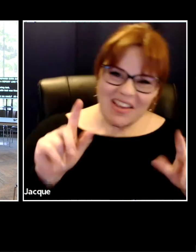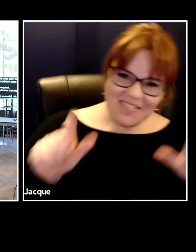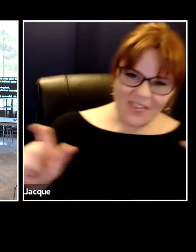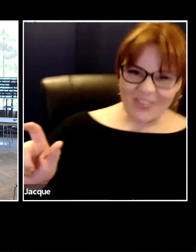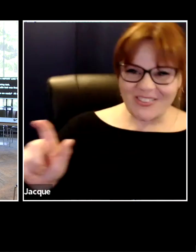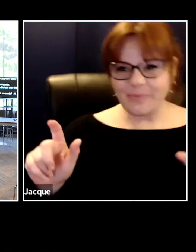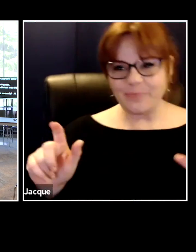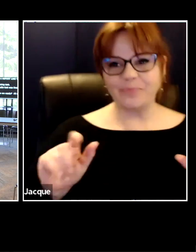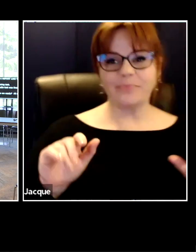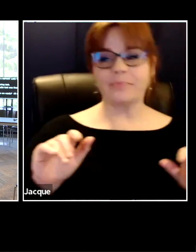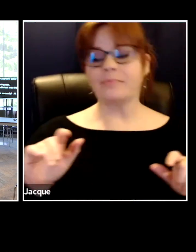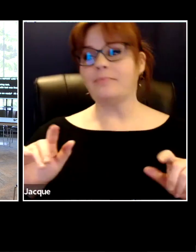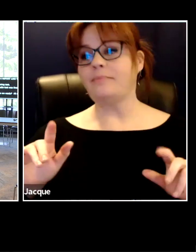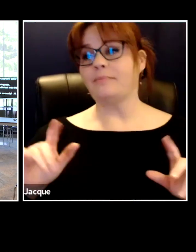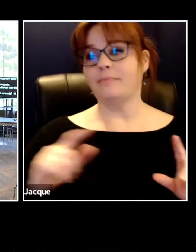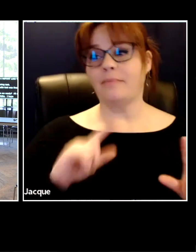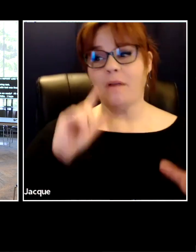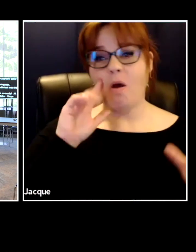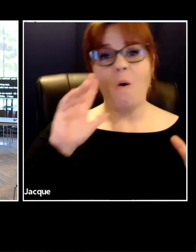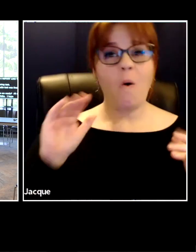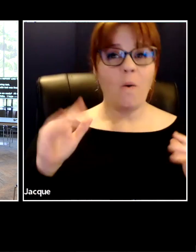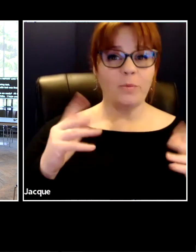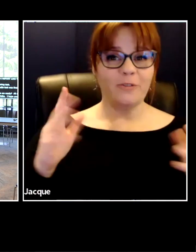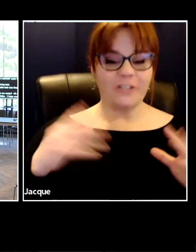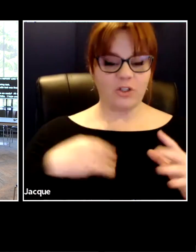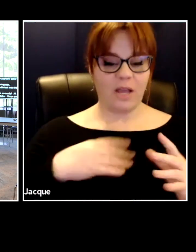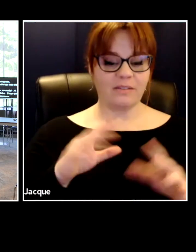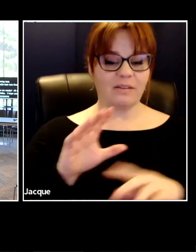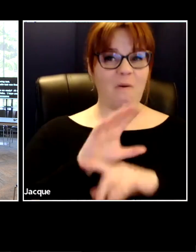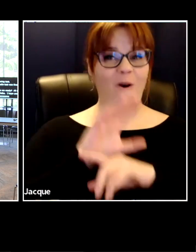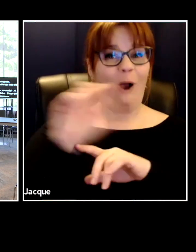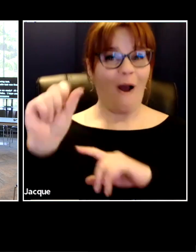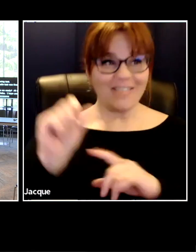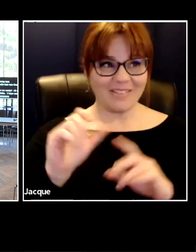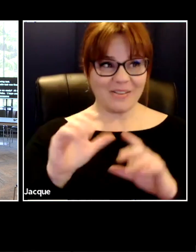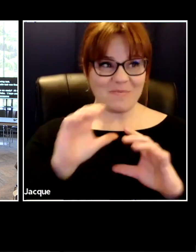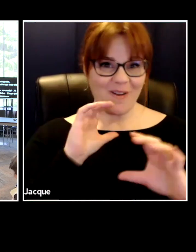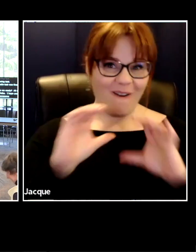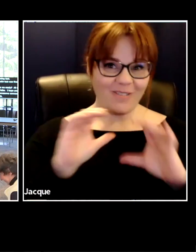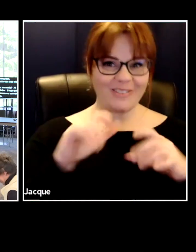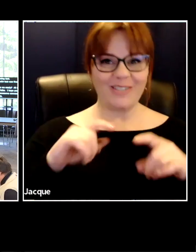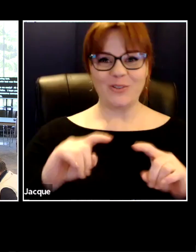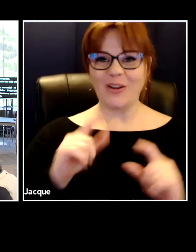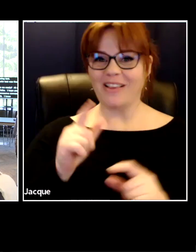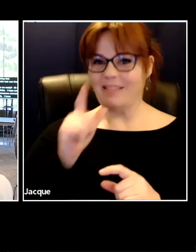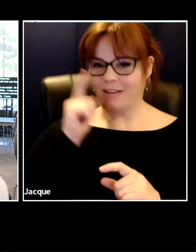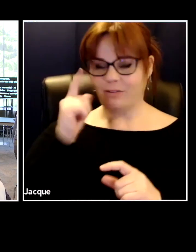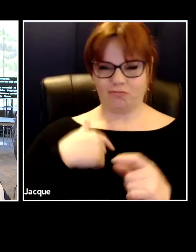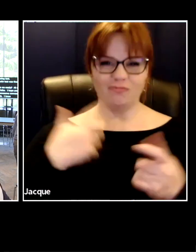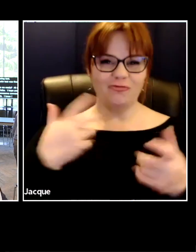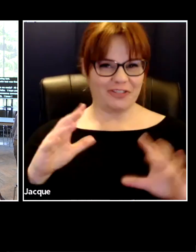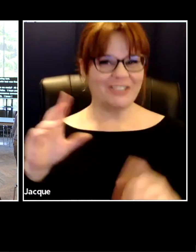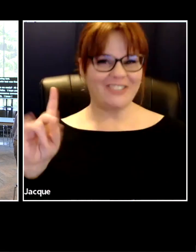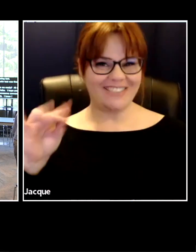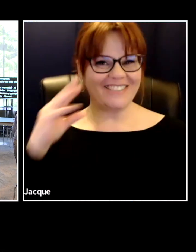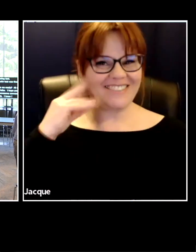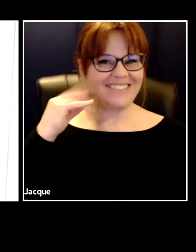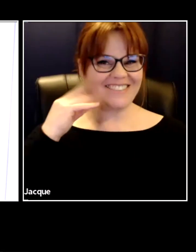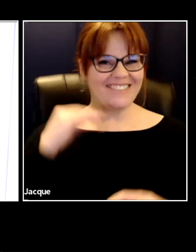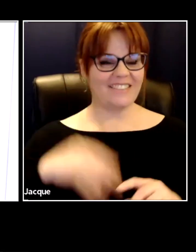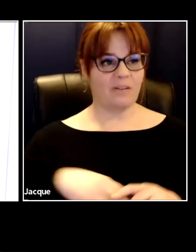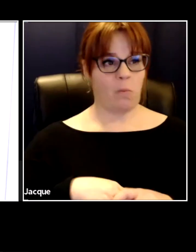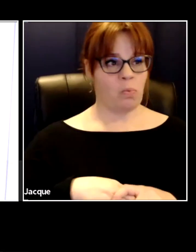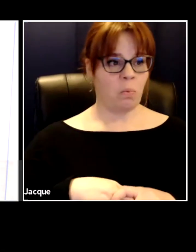I hope you had some awesome conversations at lunch. I know I did.